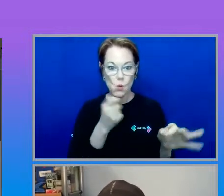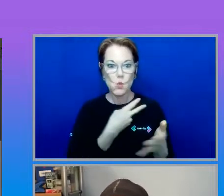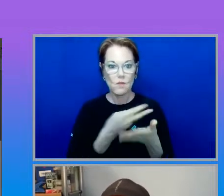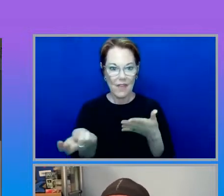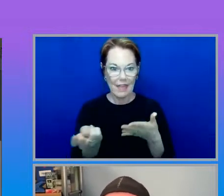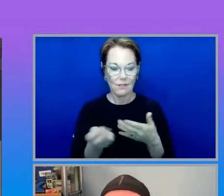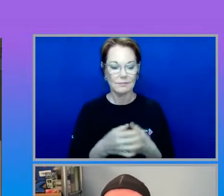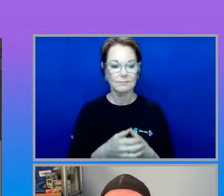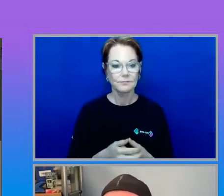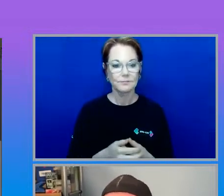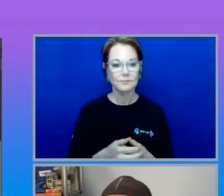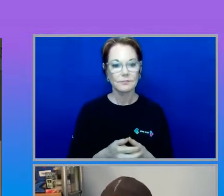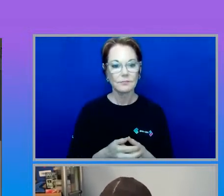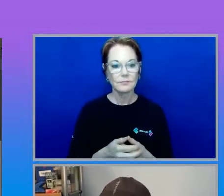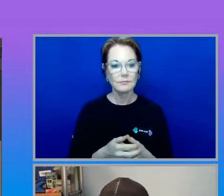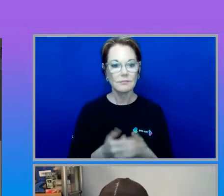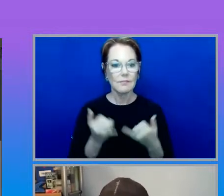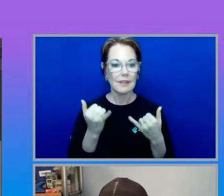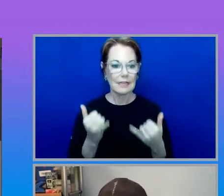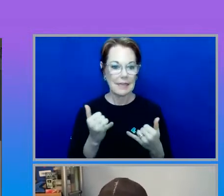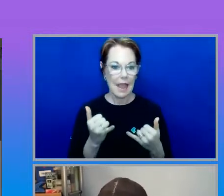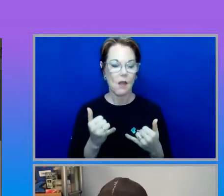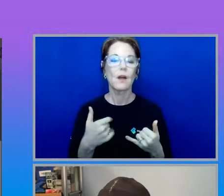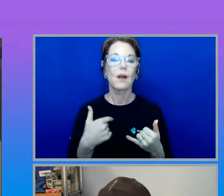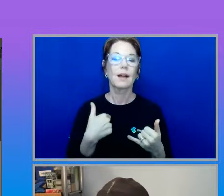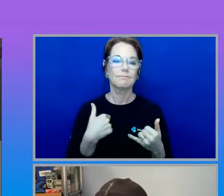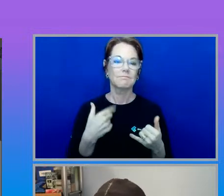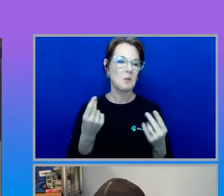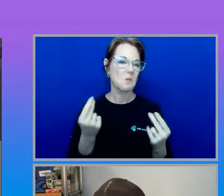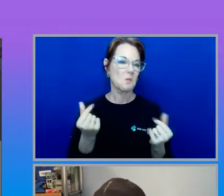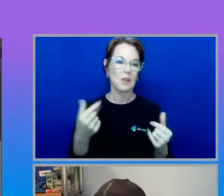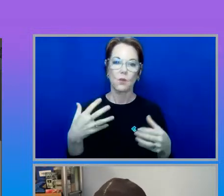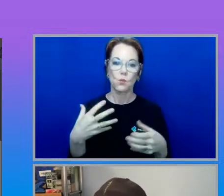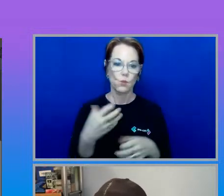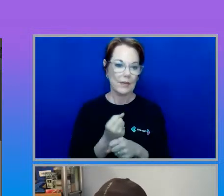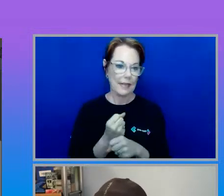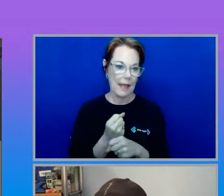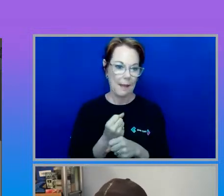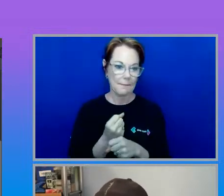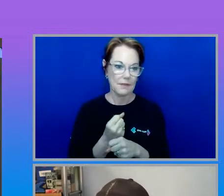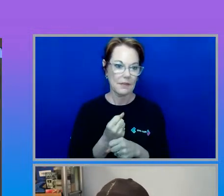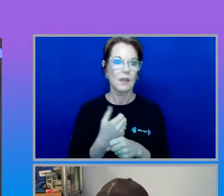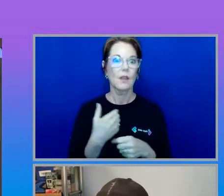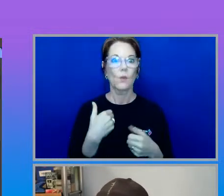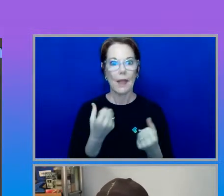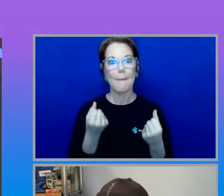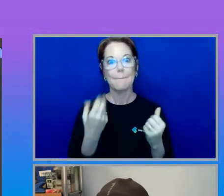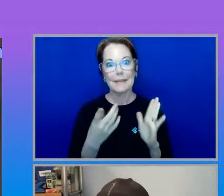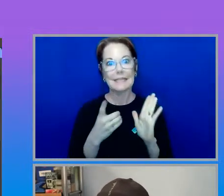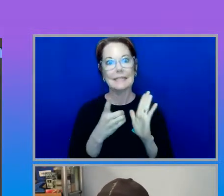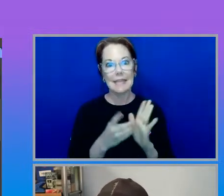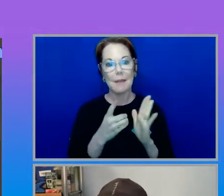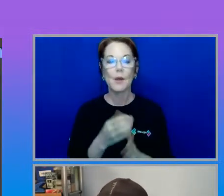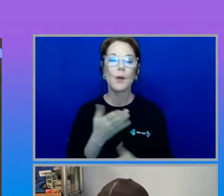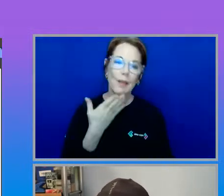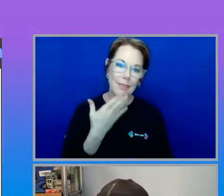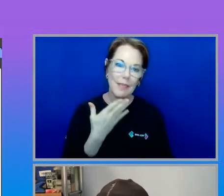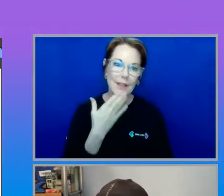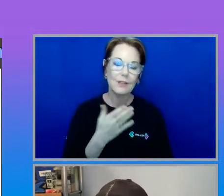right let's do another quick recap. We've walked through a lot of demos today and thanks